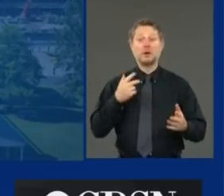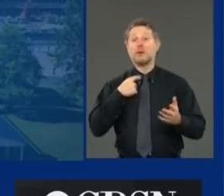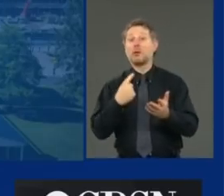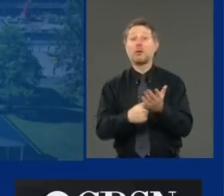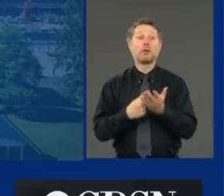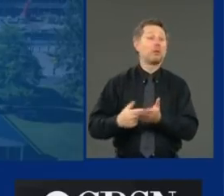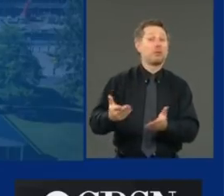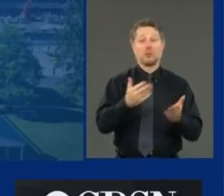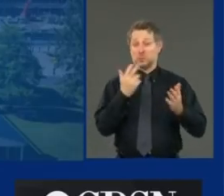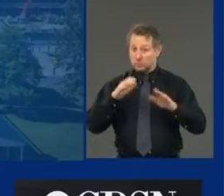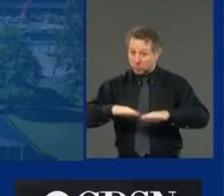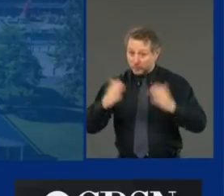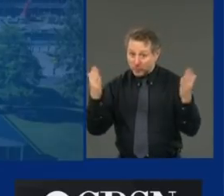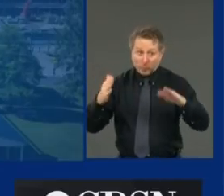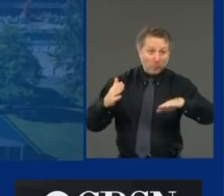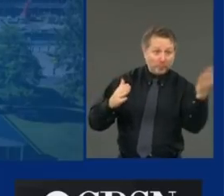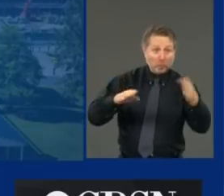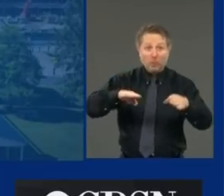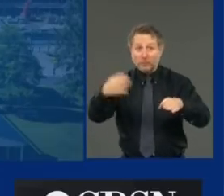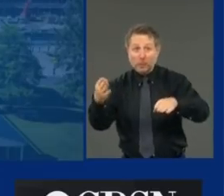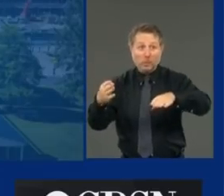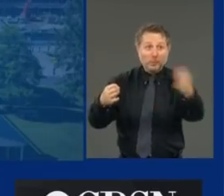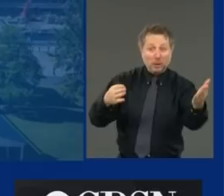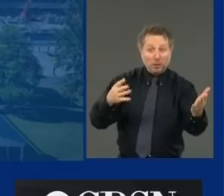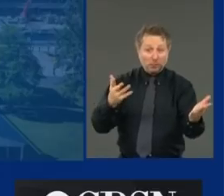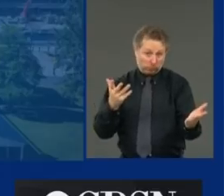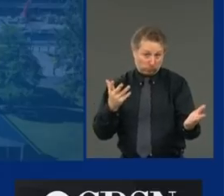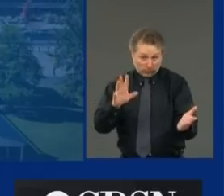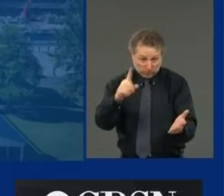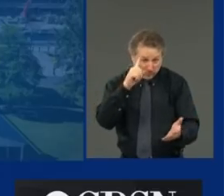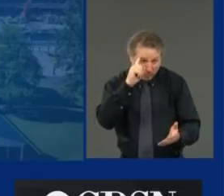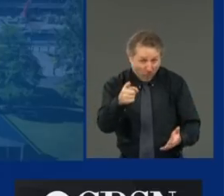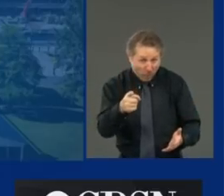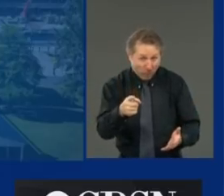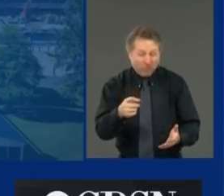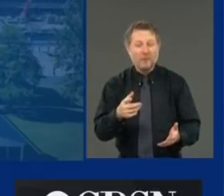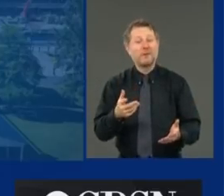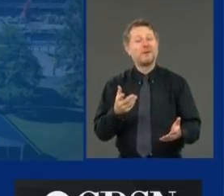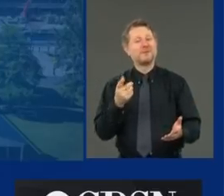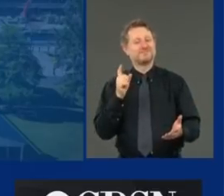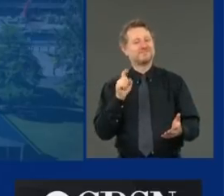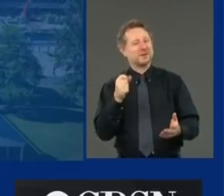SO WE WANT TO MAKE SURE THAT WE DON'T EVER GO BACK THERE EVER EVER AGAIN. TALKING ABOUT REOPENING.